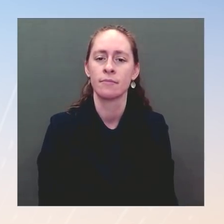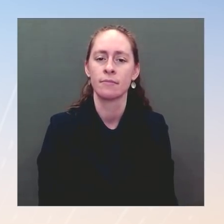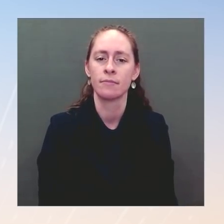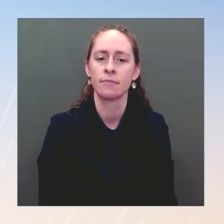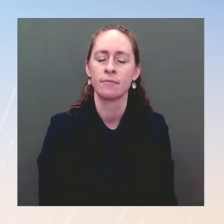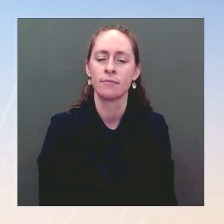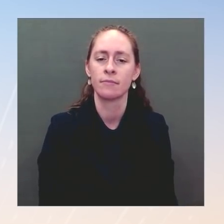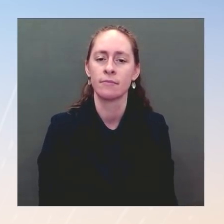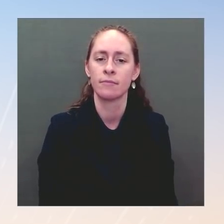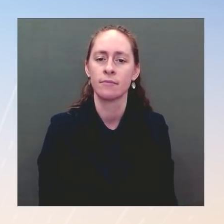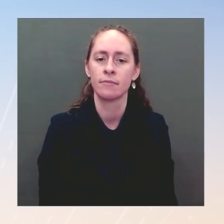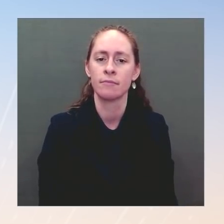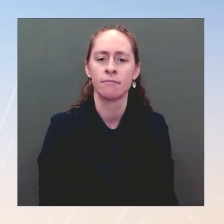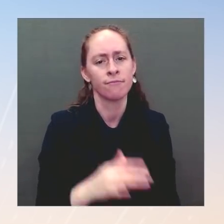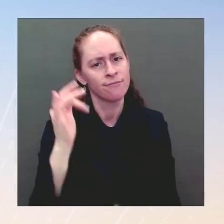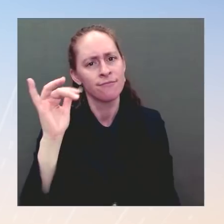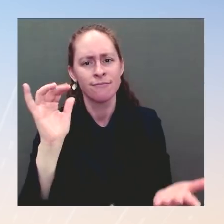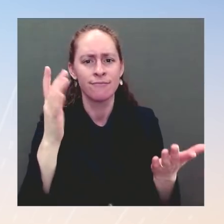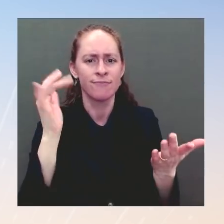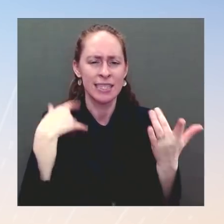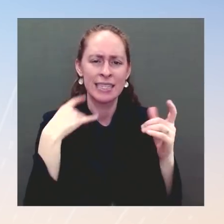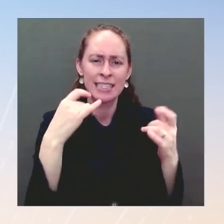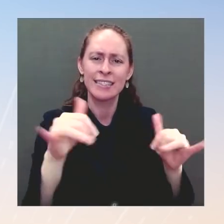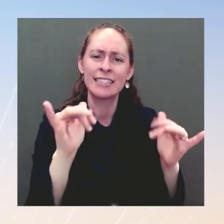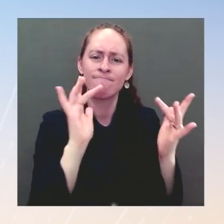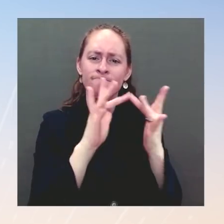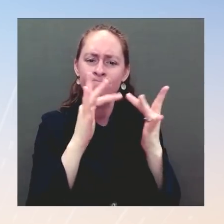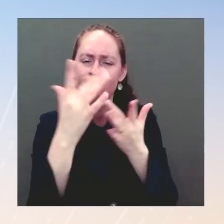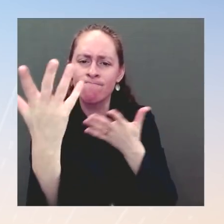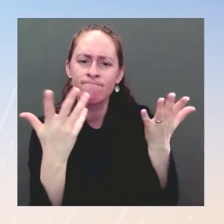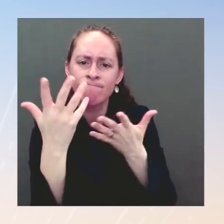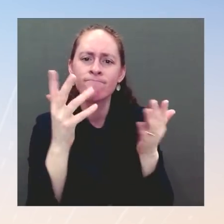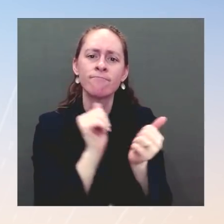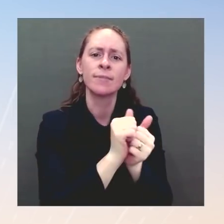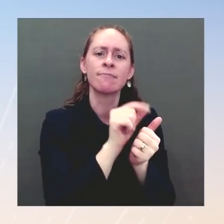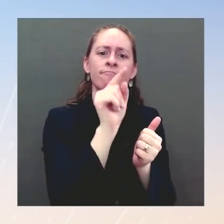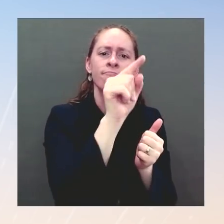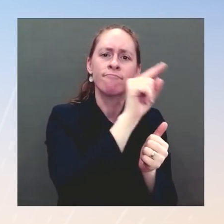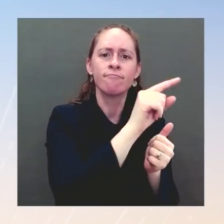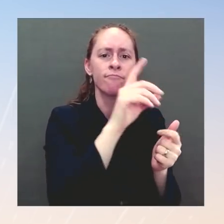with Chancellor Scholz. The Press: Let me ask you about some other security issues as best you're able to detail. >> Ms. Psaki: Yeah. The Press: I know there's some things you can't discuss.